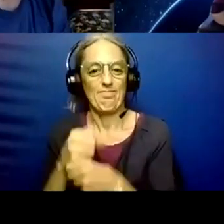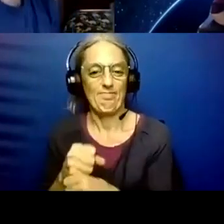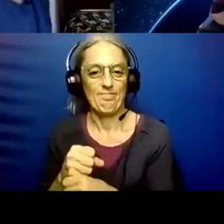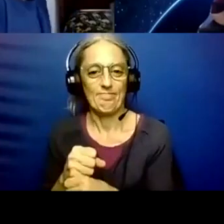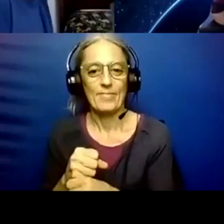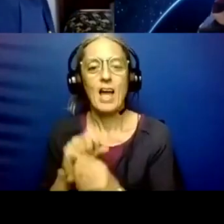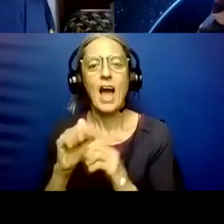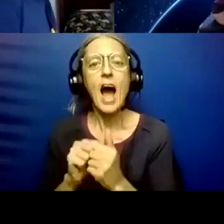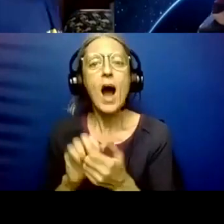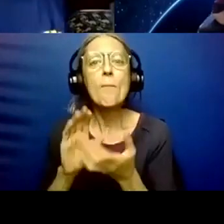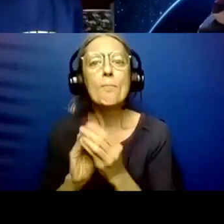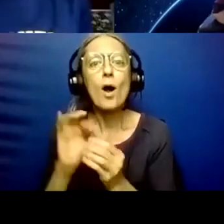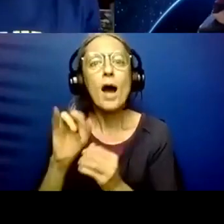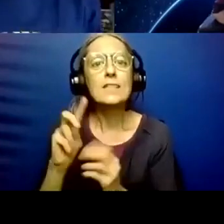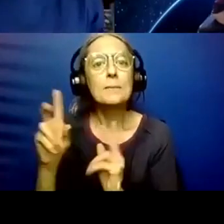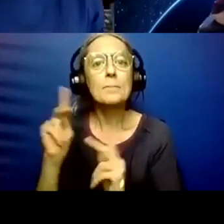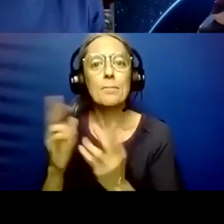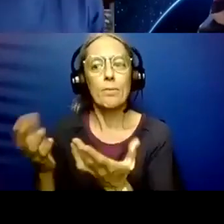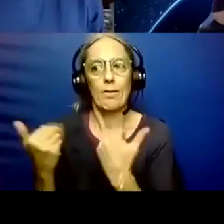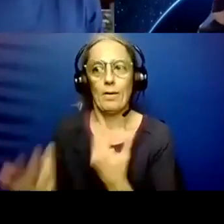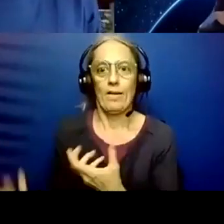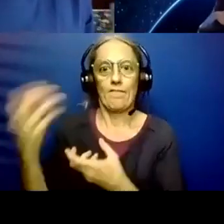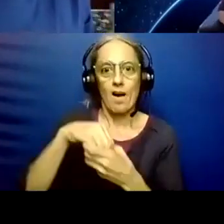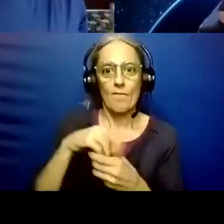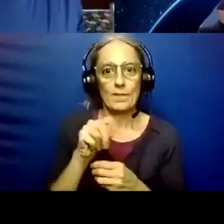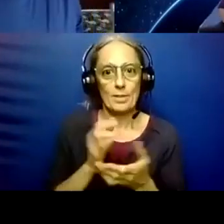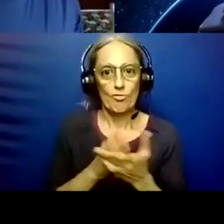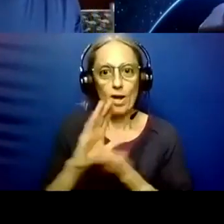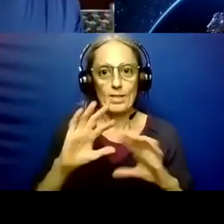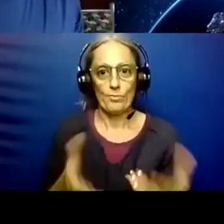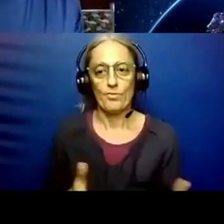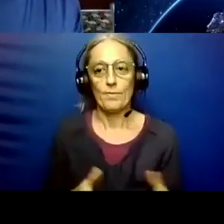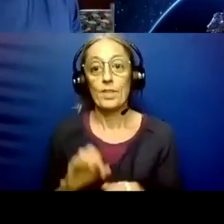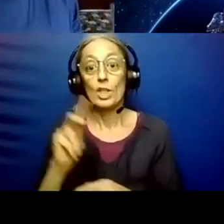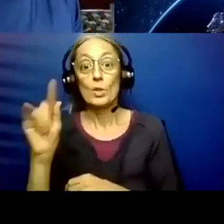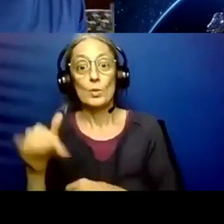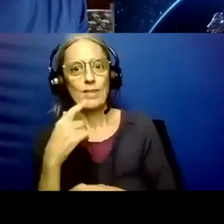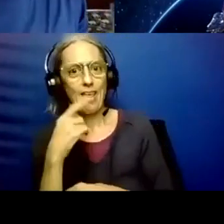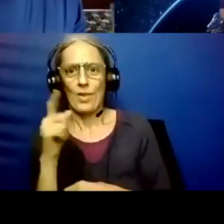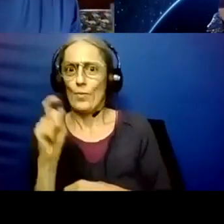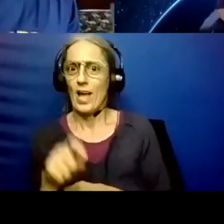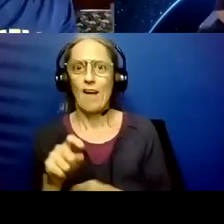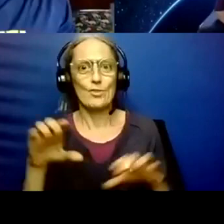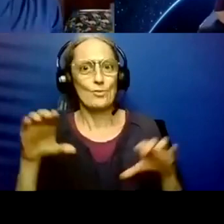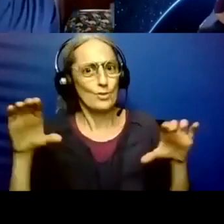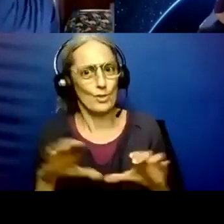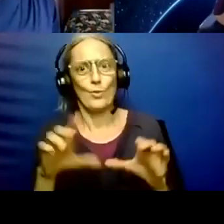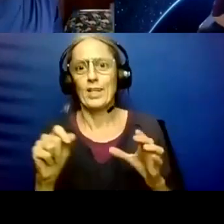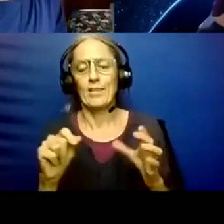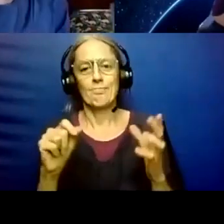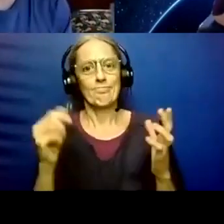I think we have to make a conscious effort at doing it. It's not going to happen by itself.